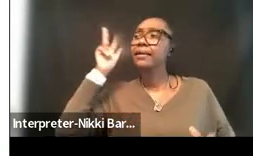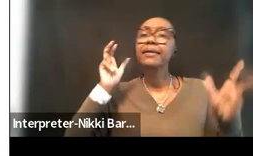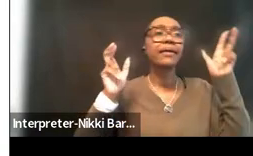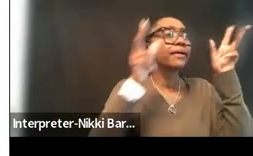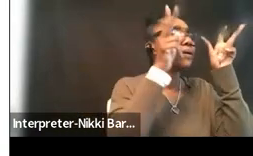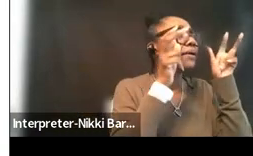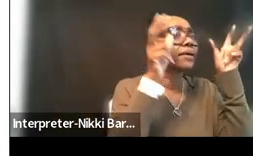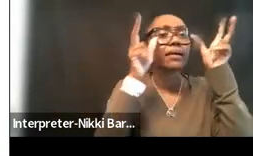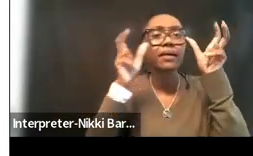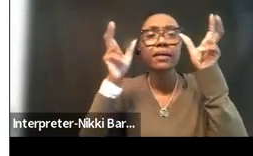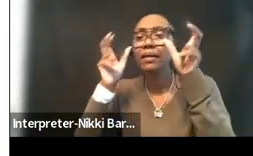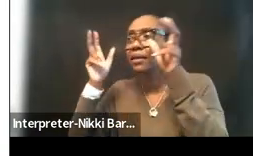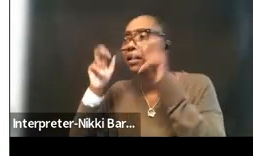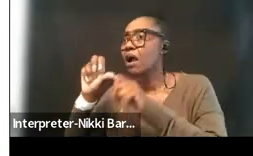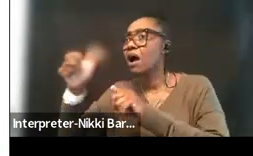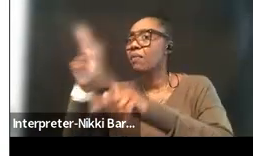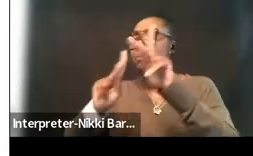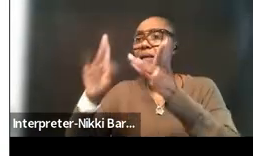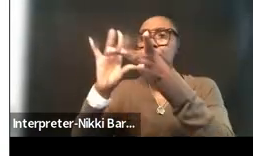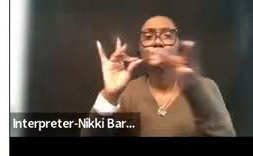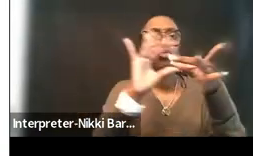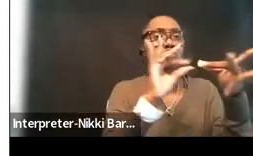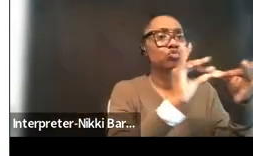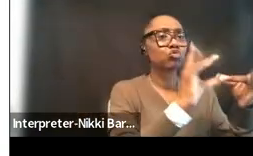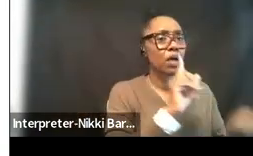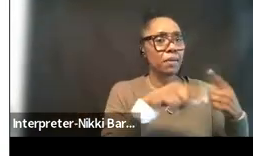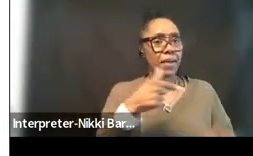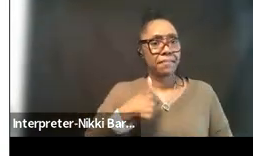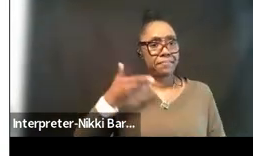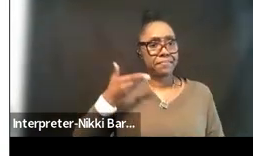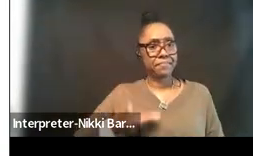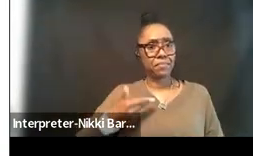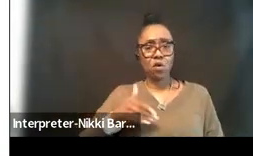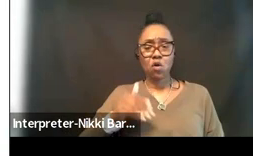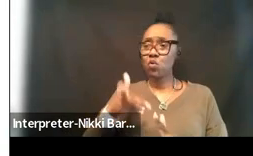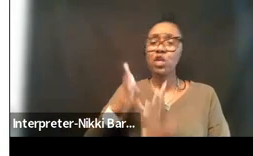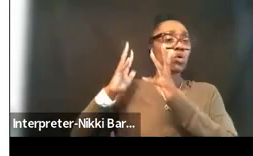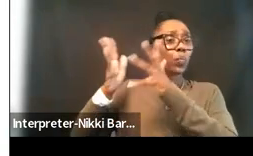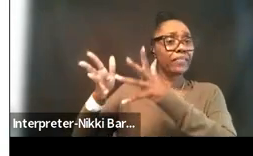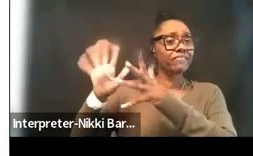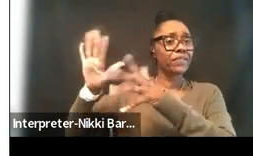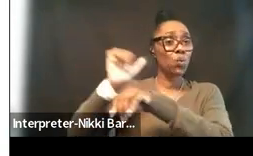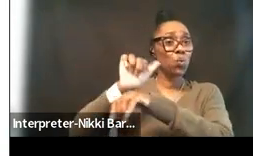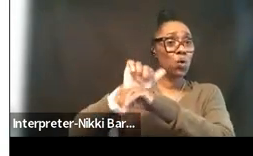It's very important to have, a process of how you leave work at work, have that proper work life balance.